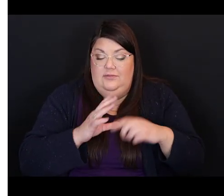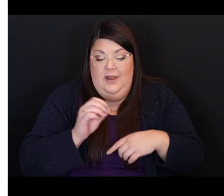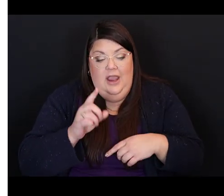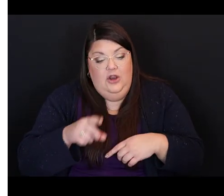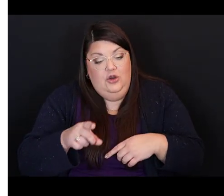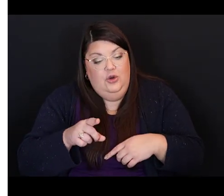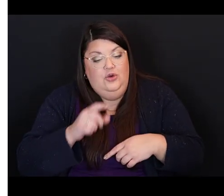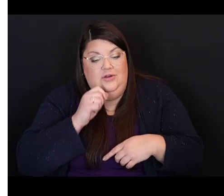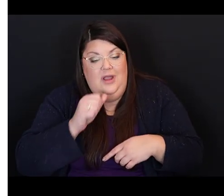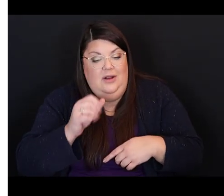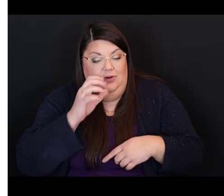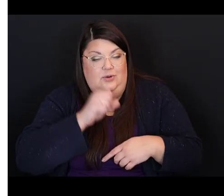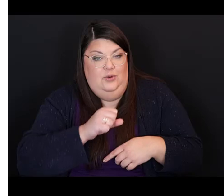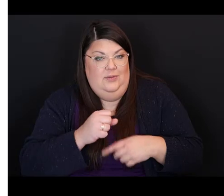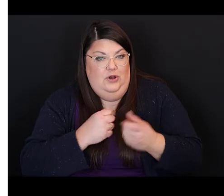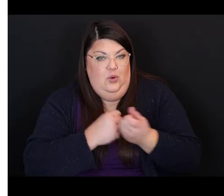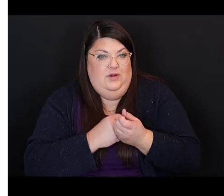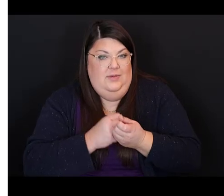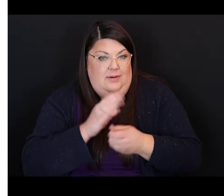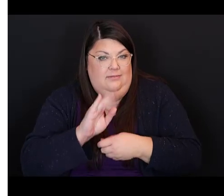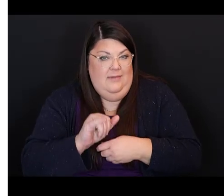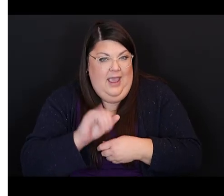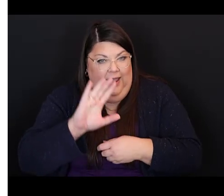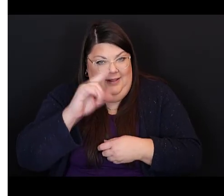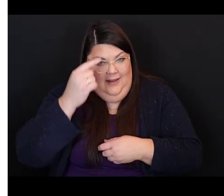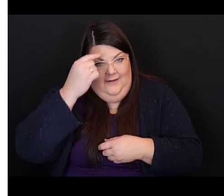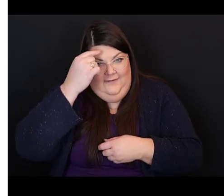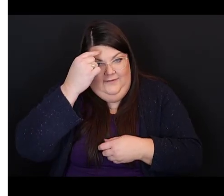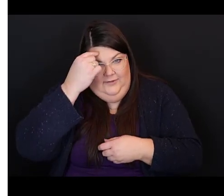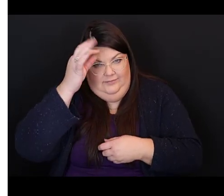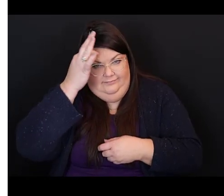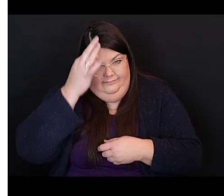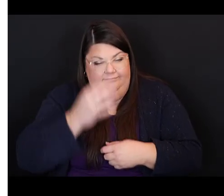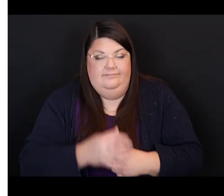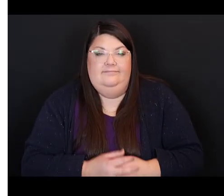of the Department of Education, and you should not assume endorsement by the Federal Government.